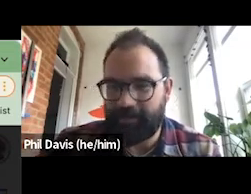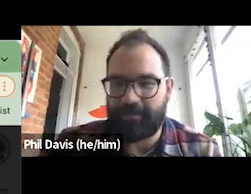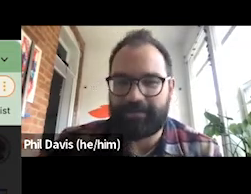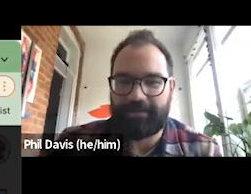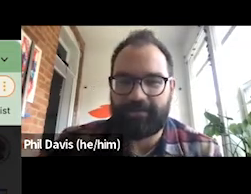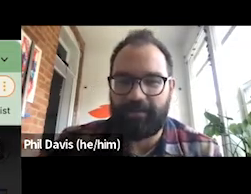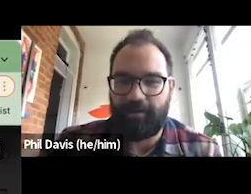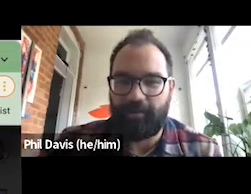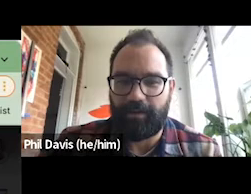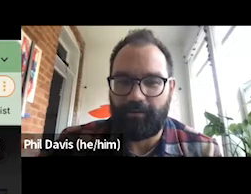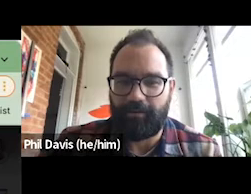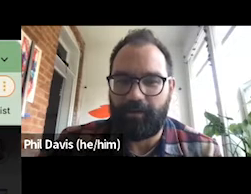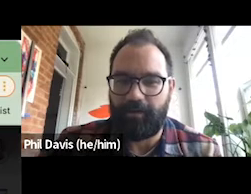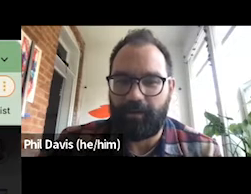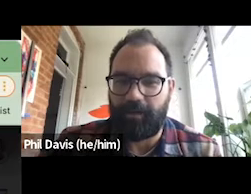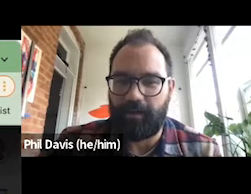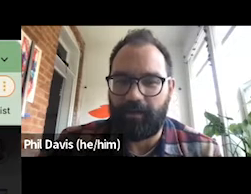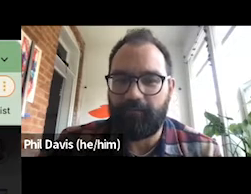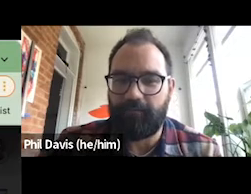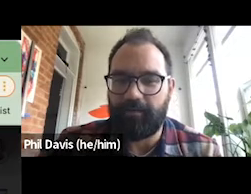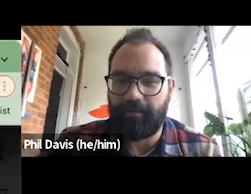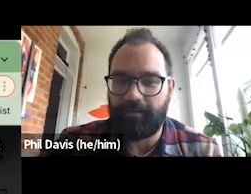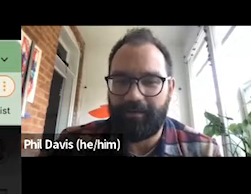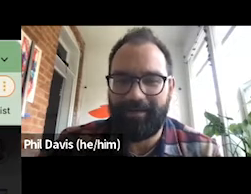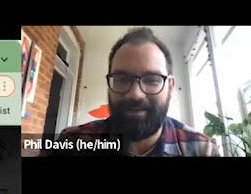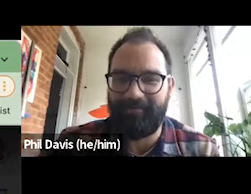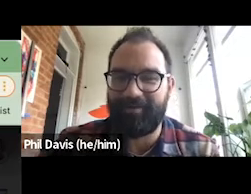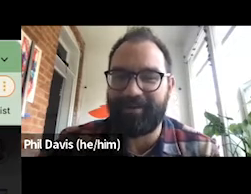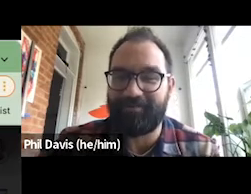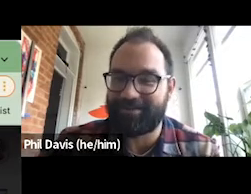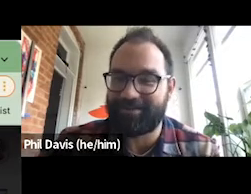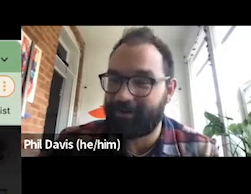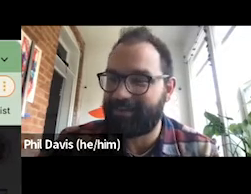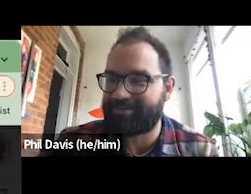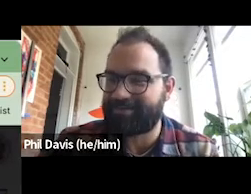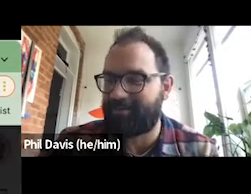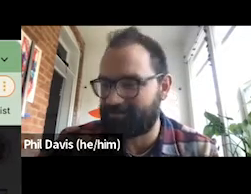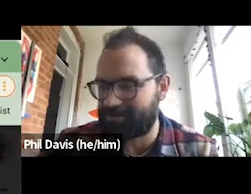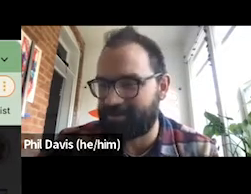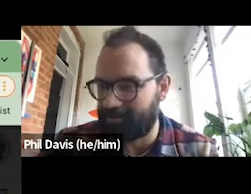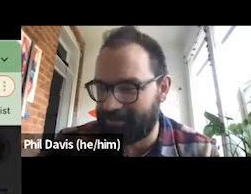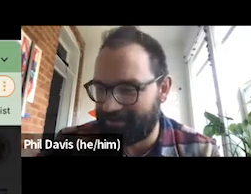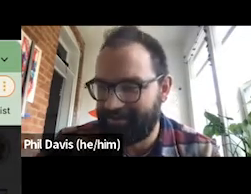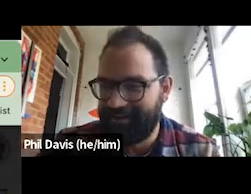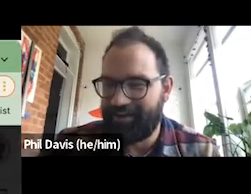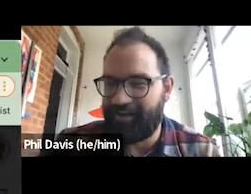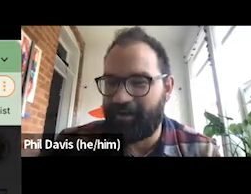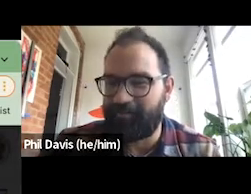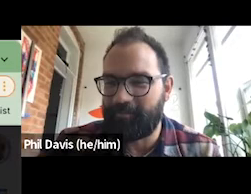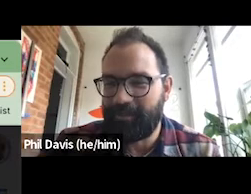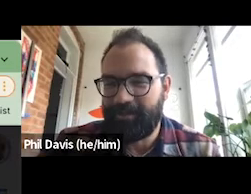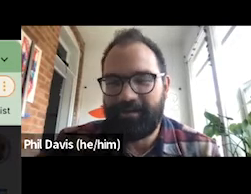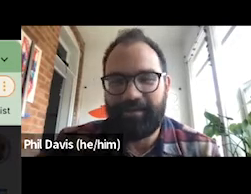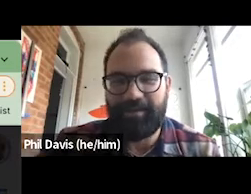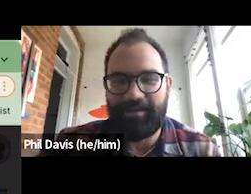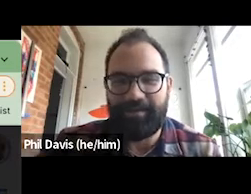So it's, you know, we throw in there like if you give us $20,000, which nobody did,